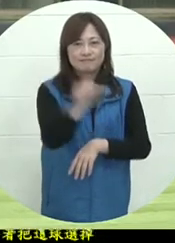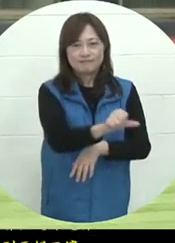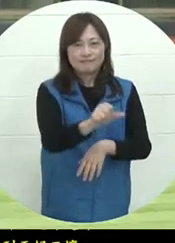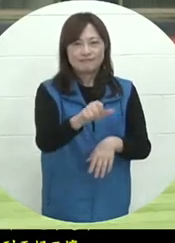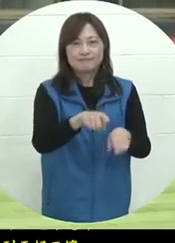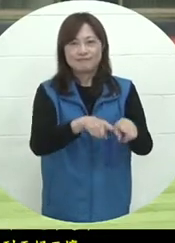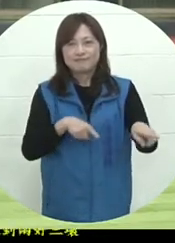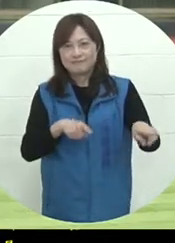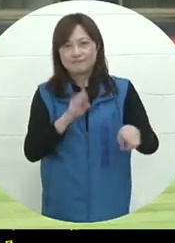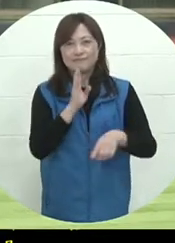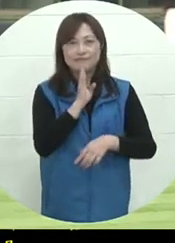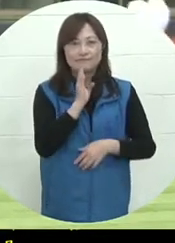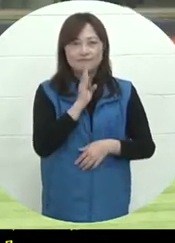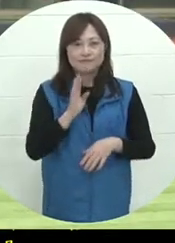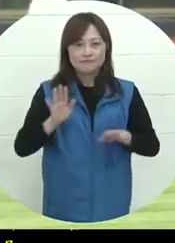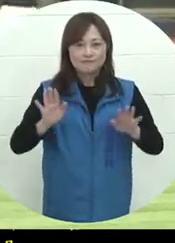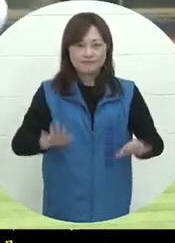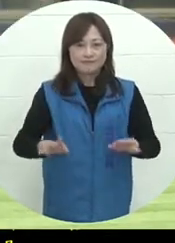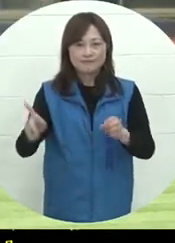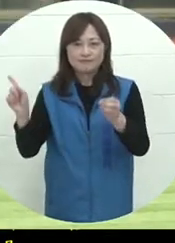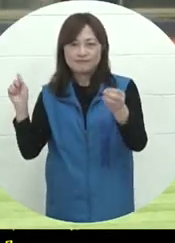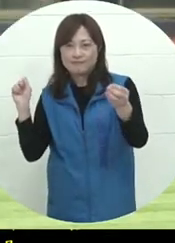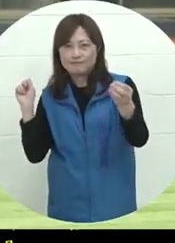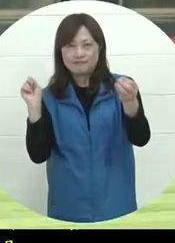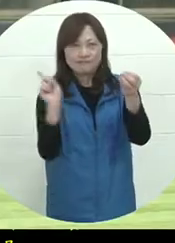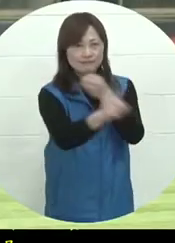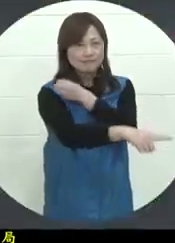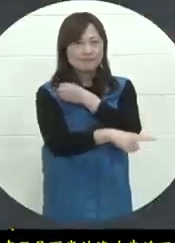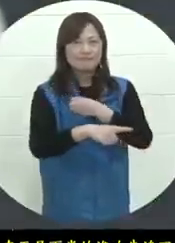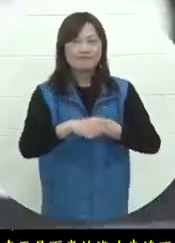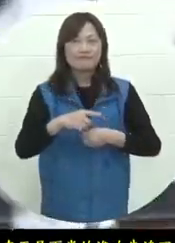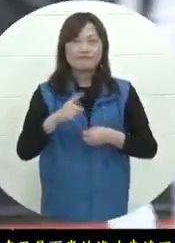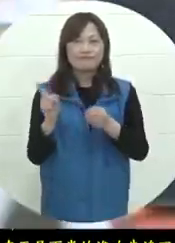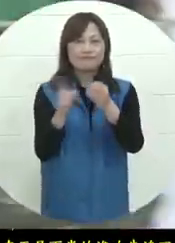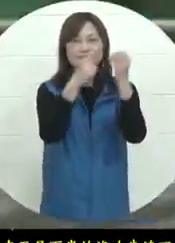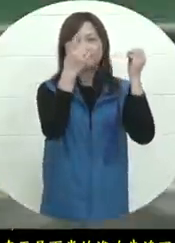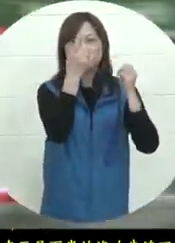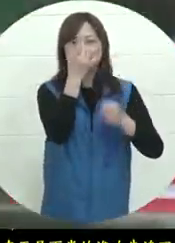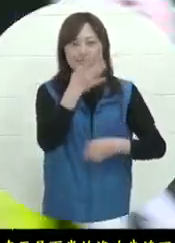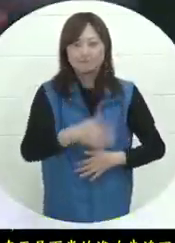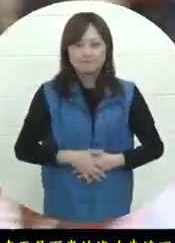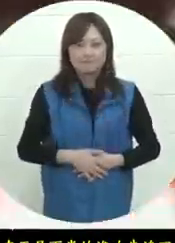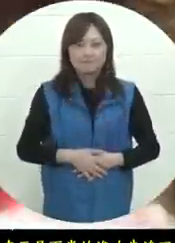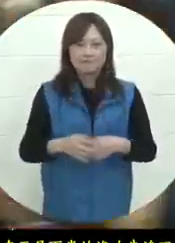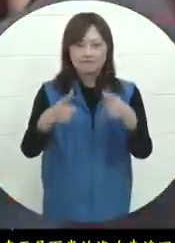Wow, this ball was missed in the middle of the chase. After the third information was obtained by the Japanese team,